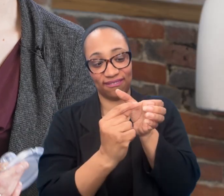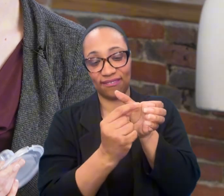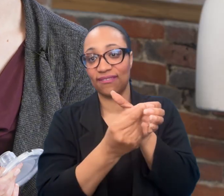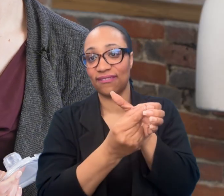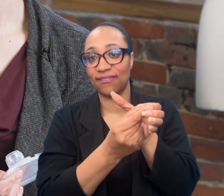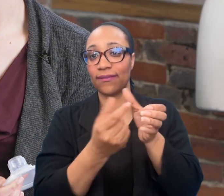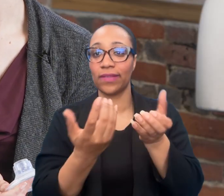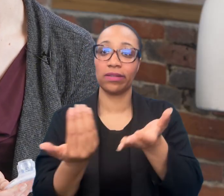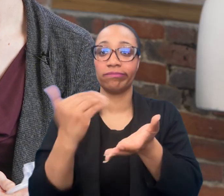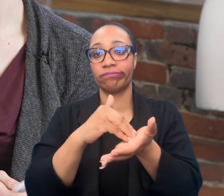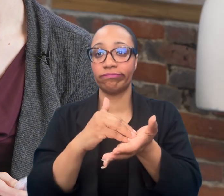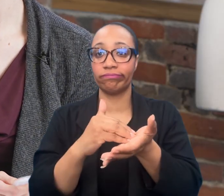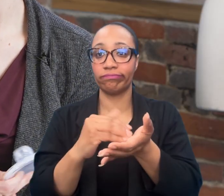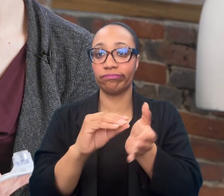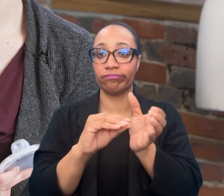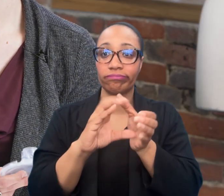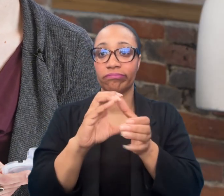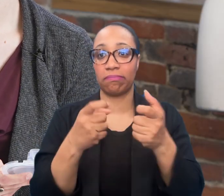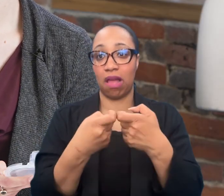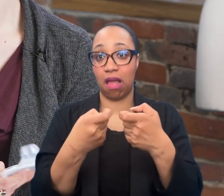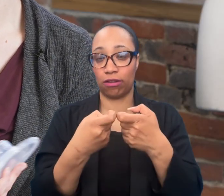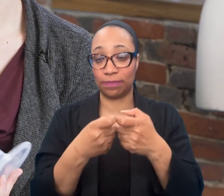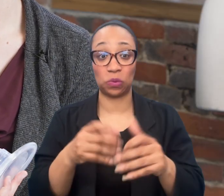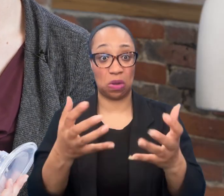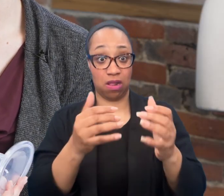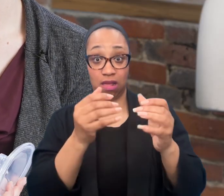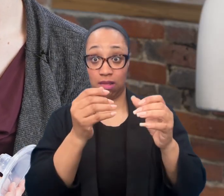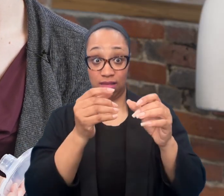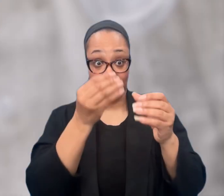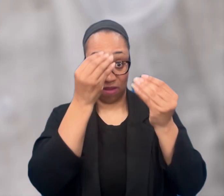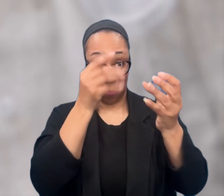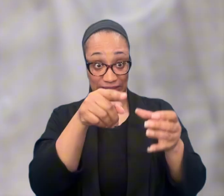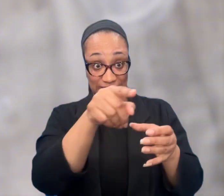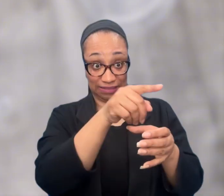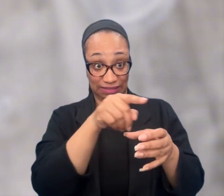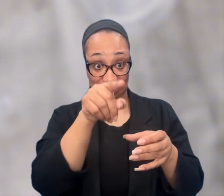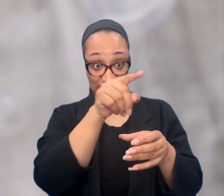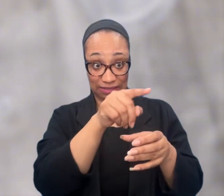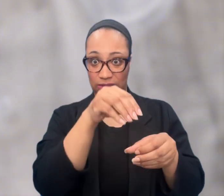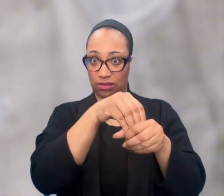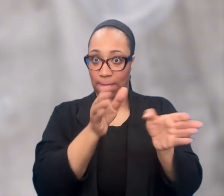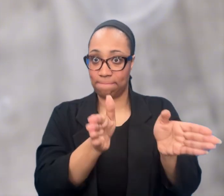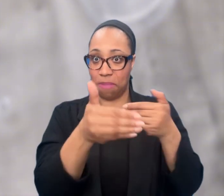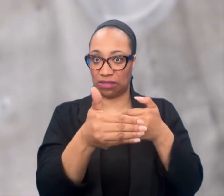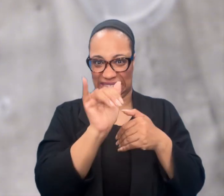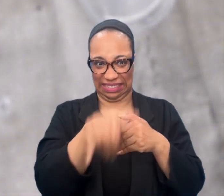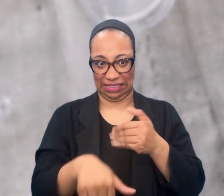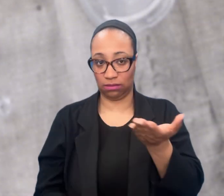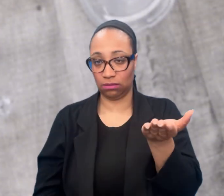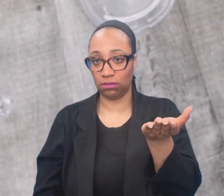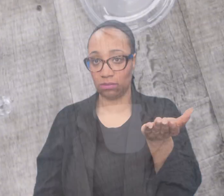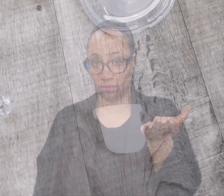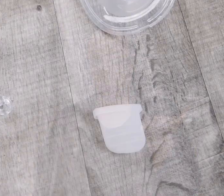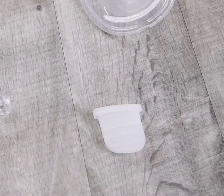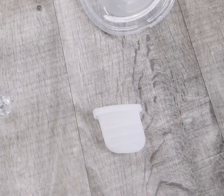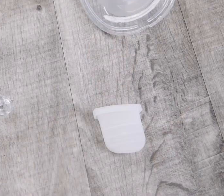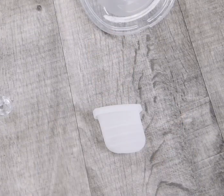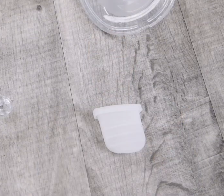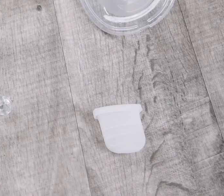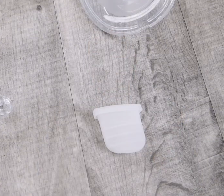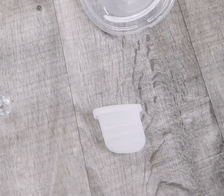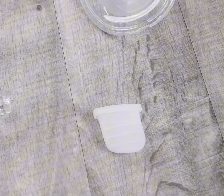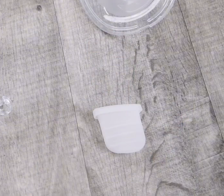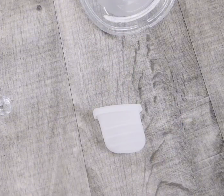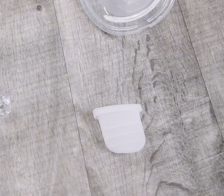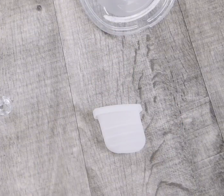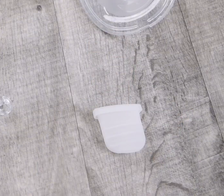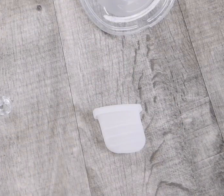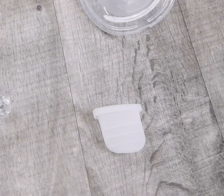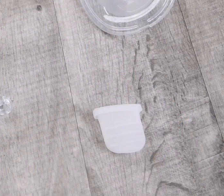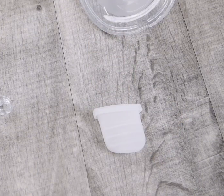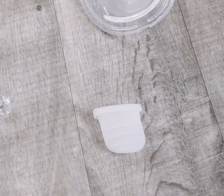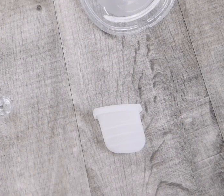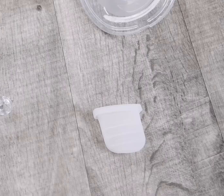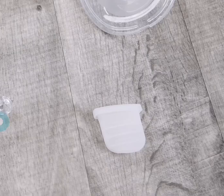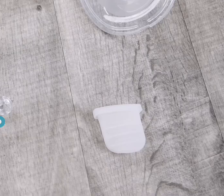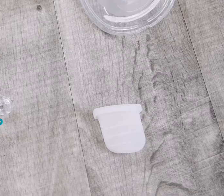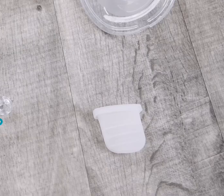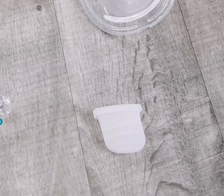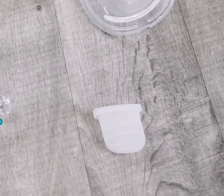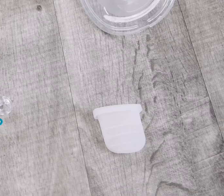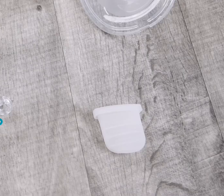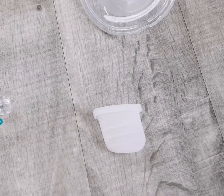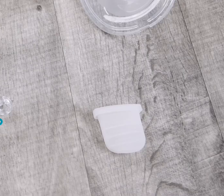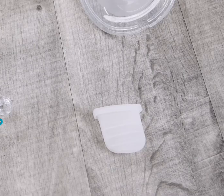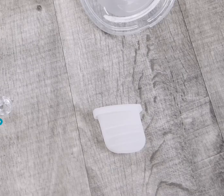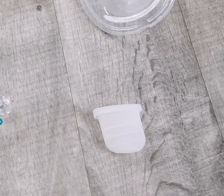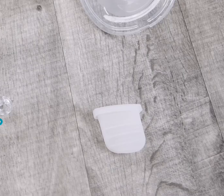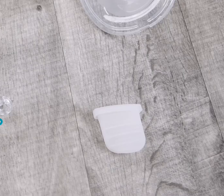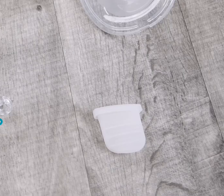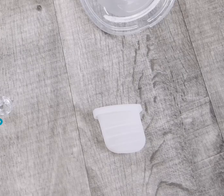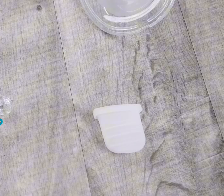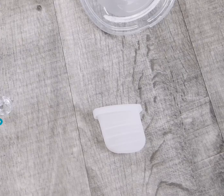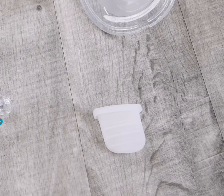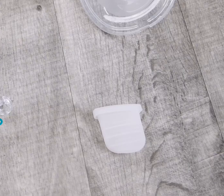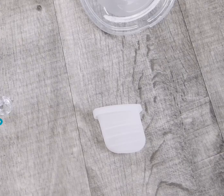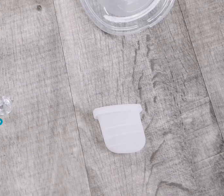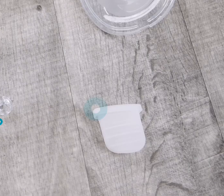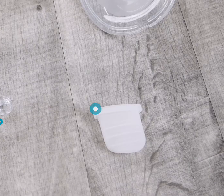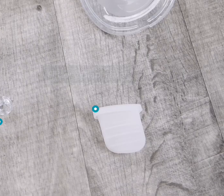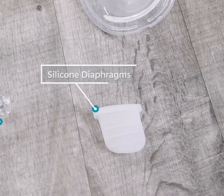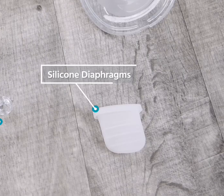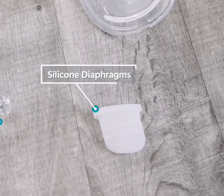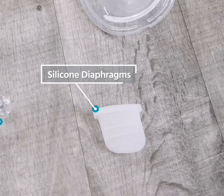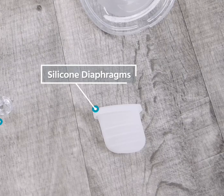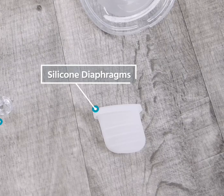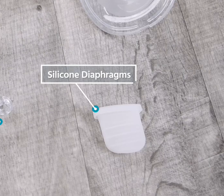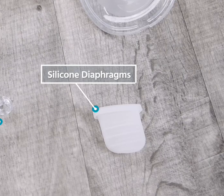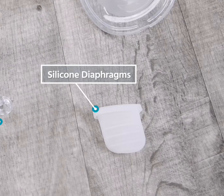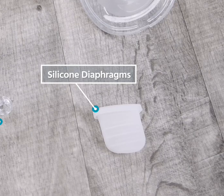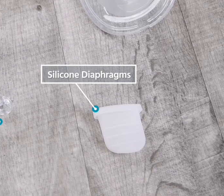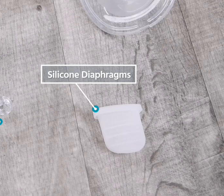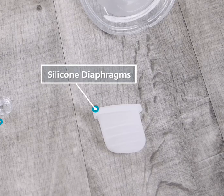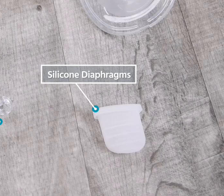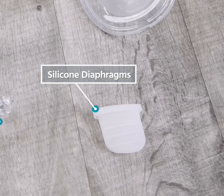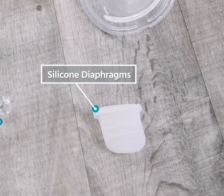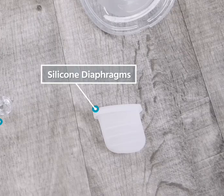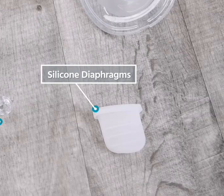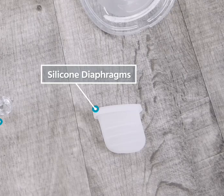so it does have a built-in rechargeable battery which makes it really great cuz you're on the go